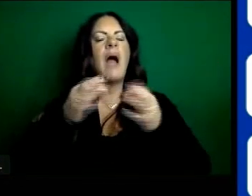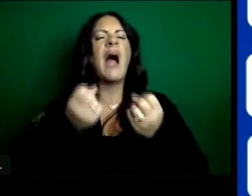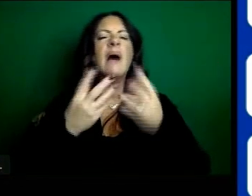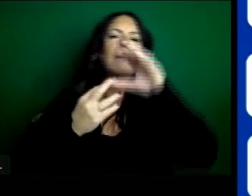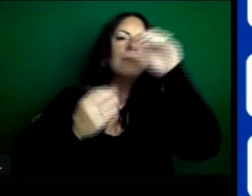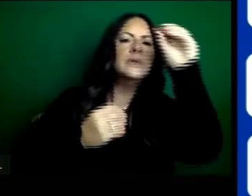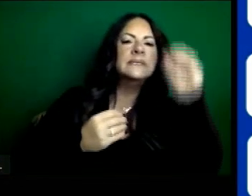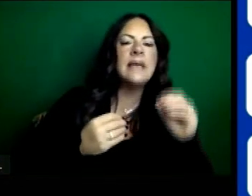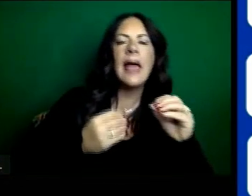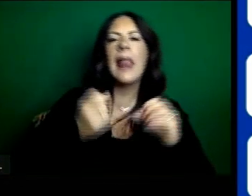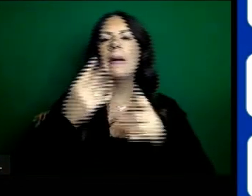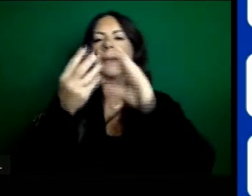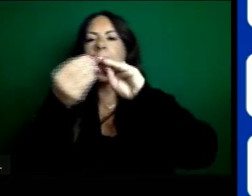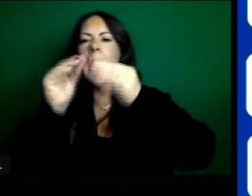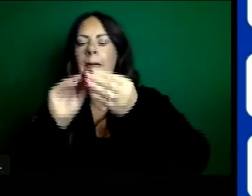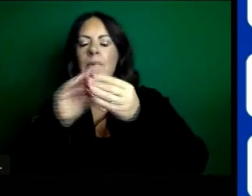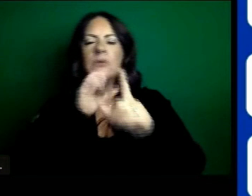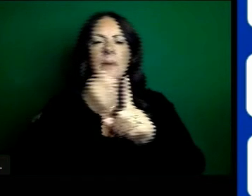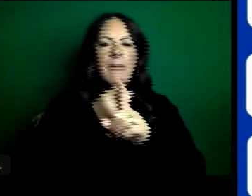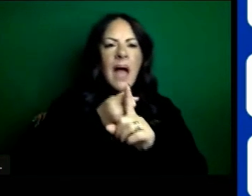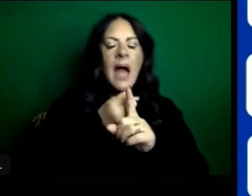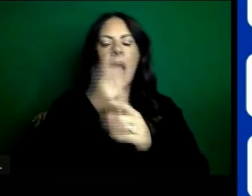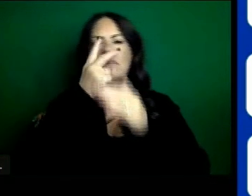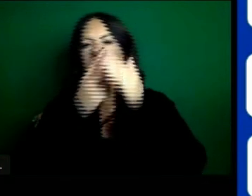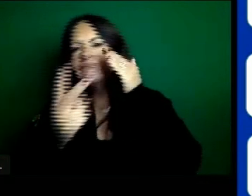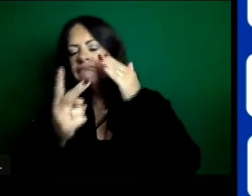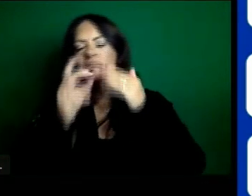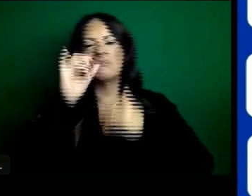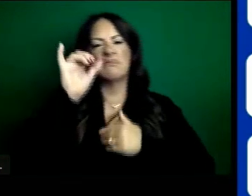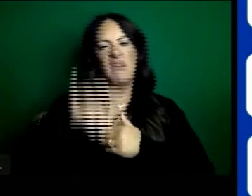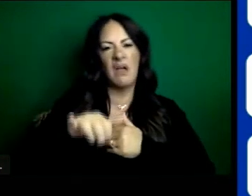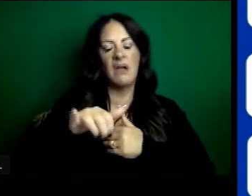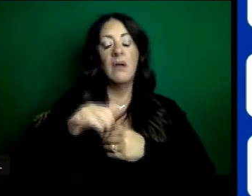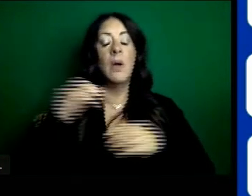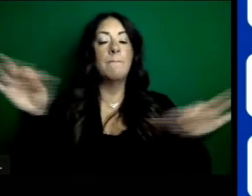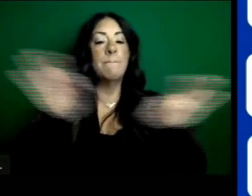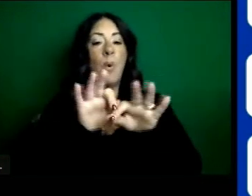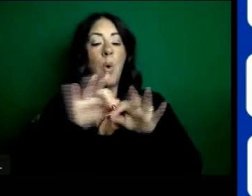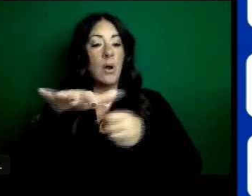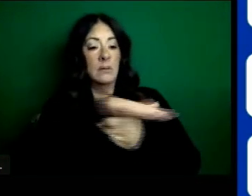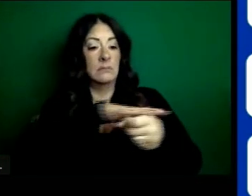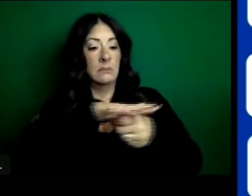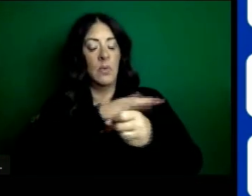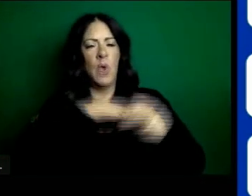TO LOOK AT THE VARIOUS INPUTS TO COME UP WITH OUR ICU PROJECTIONS. I USE THIS LAST WEEK, WANTED TO